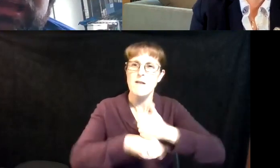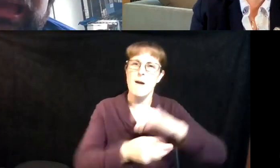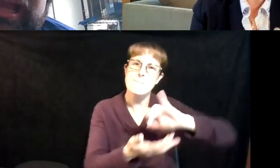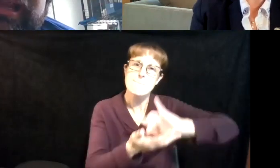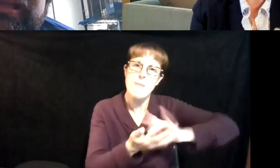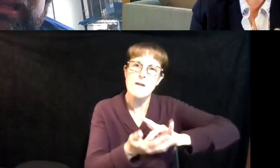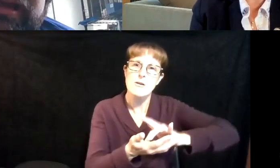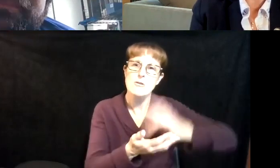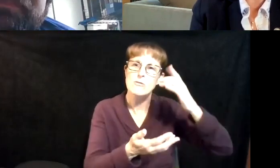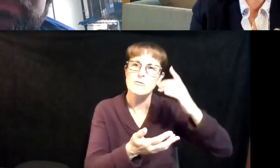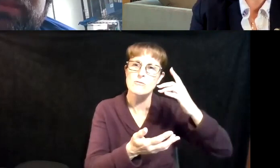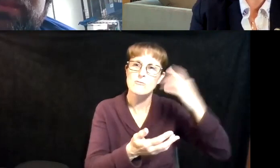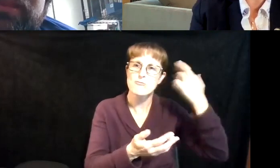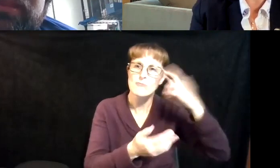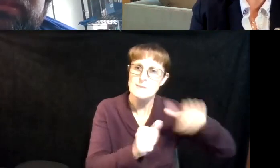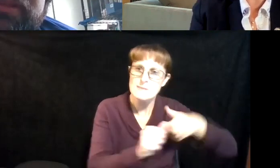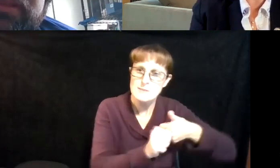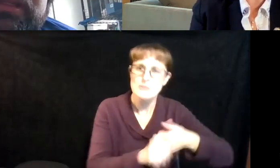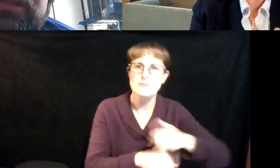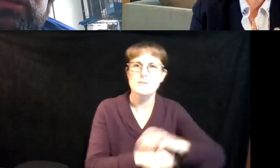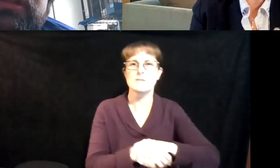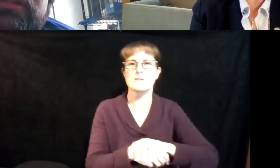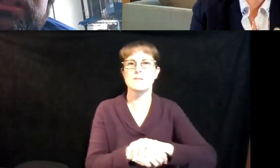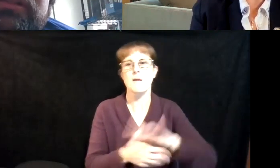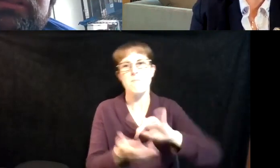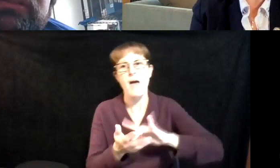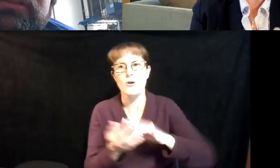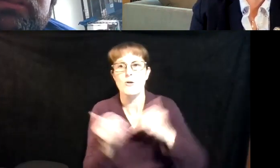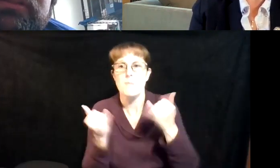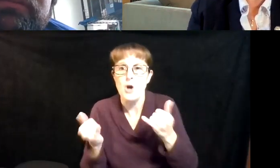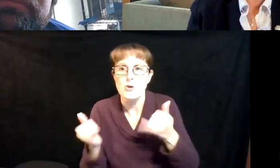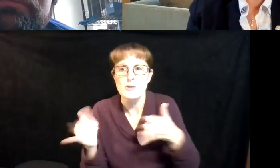and the ability to do these things?